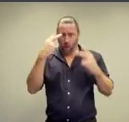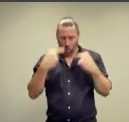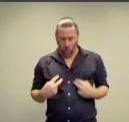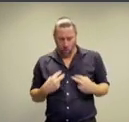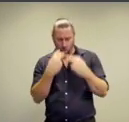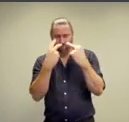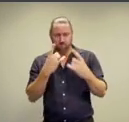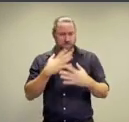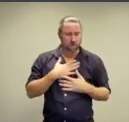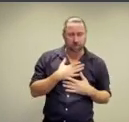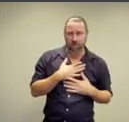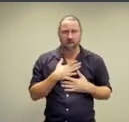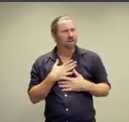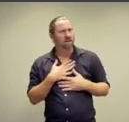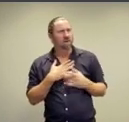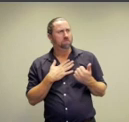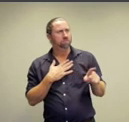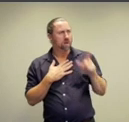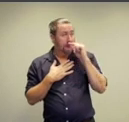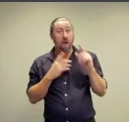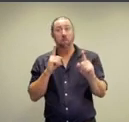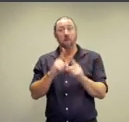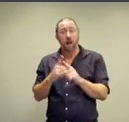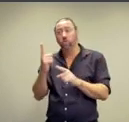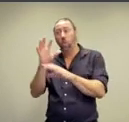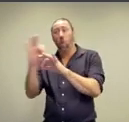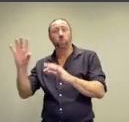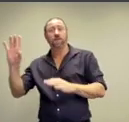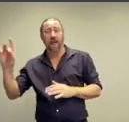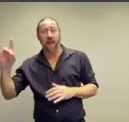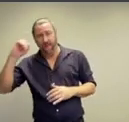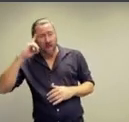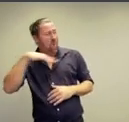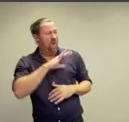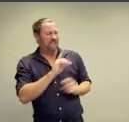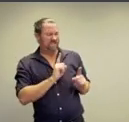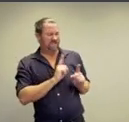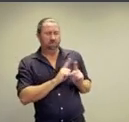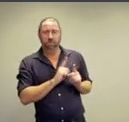contributed to that effect. He also changed the way which non-gay people thought about the stereotypes of